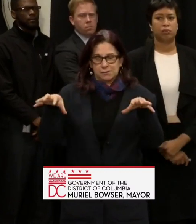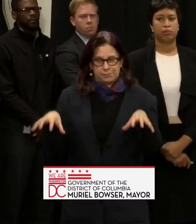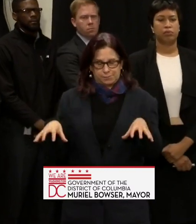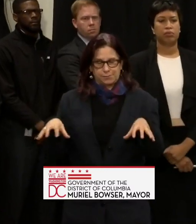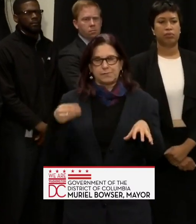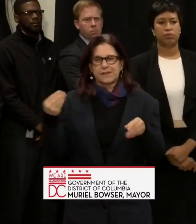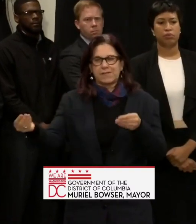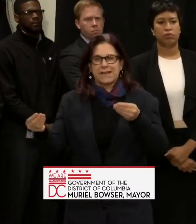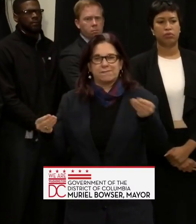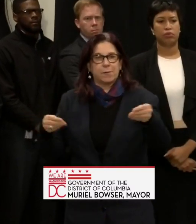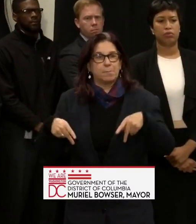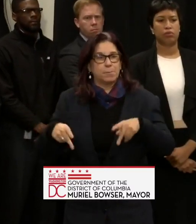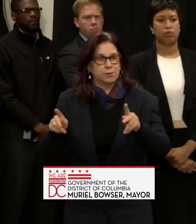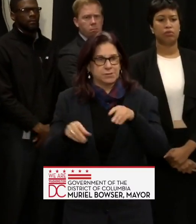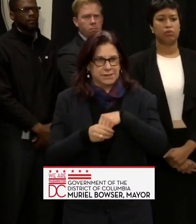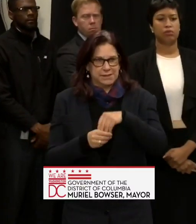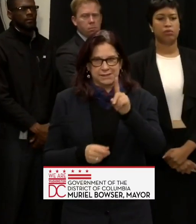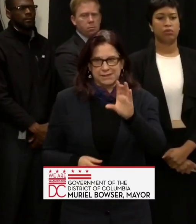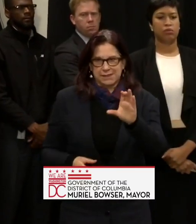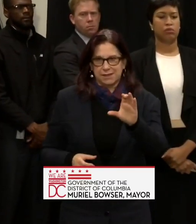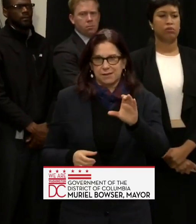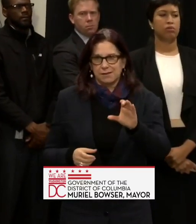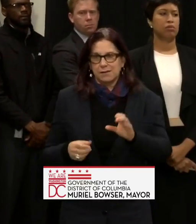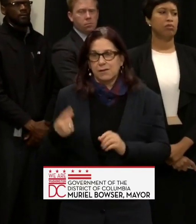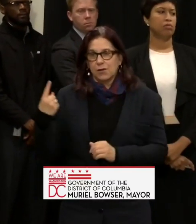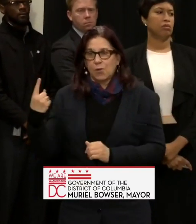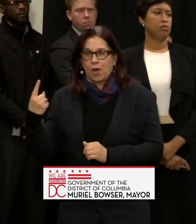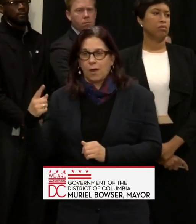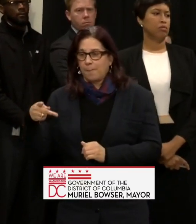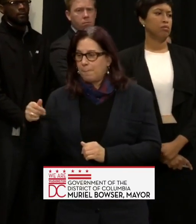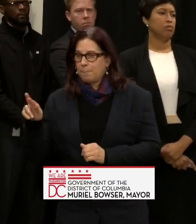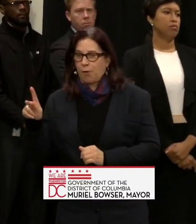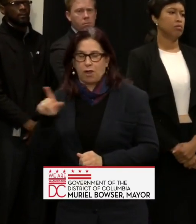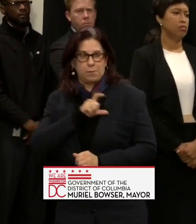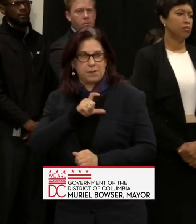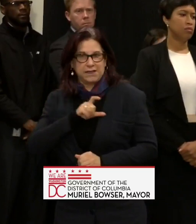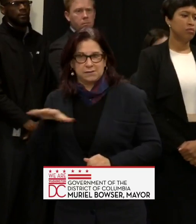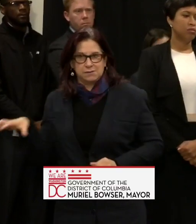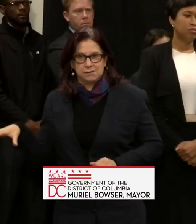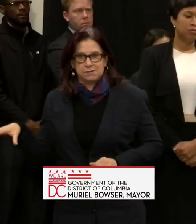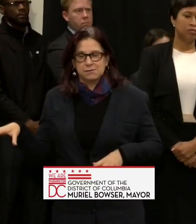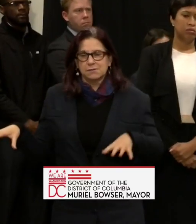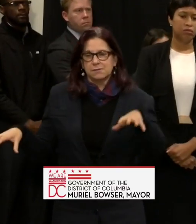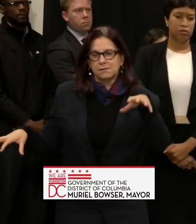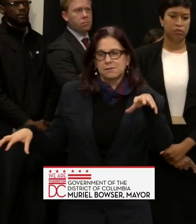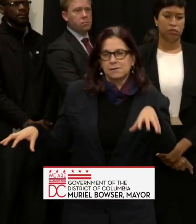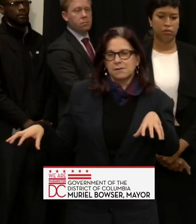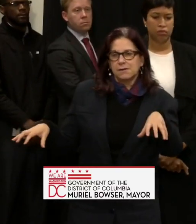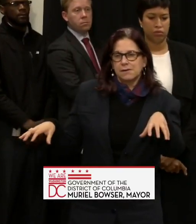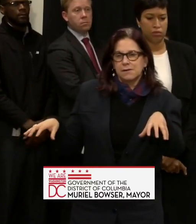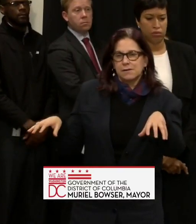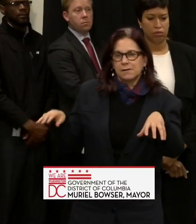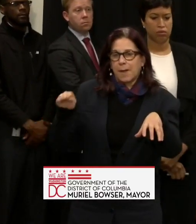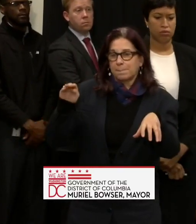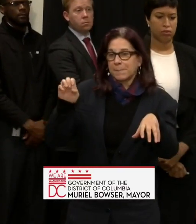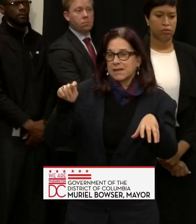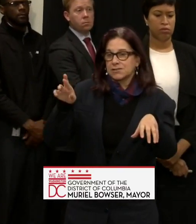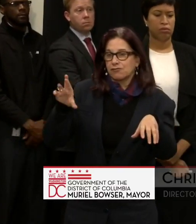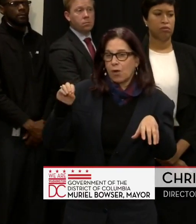DISTRICT OF COLUMBIA AND THAT IS THE PARK POLICE AND THE METROPOLITAN POLICE DEPARTMENT. WE'VE HAD THREE PERMITS APPLIED